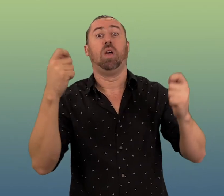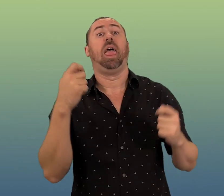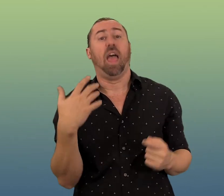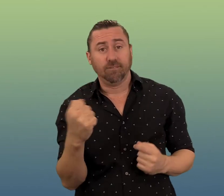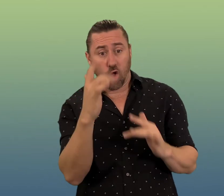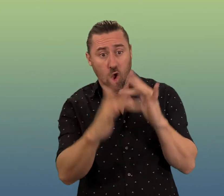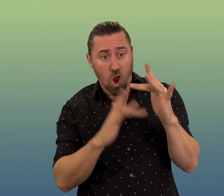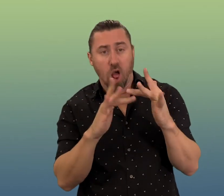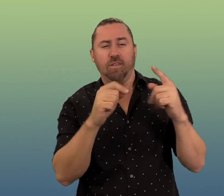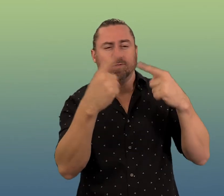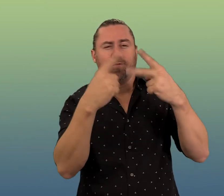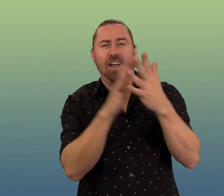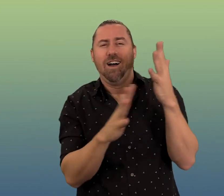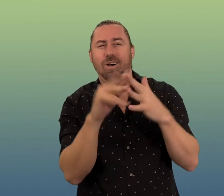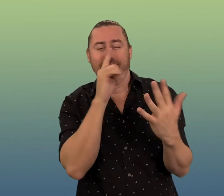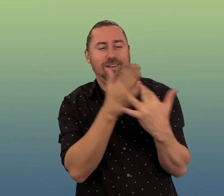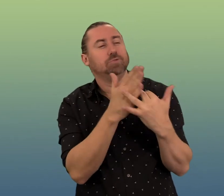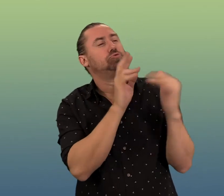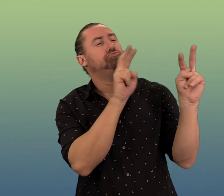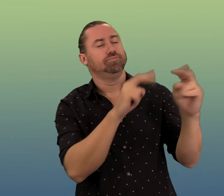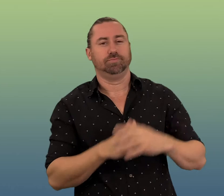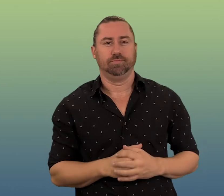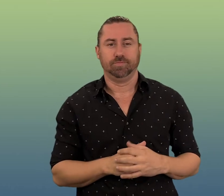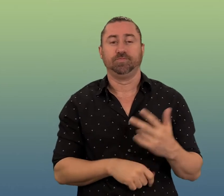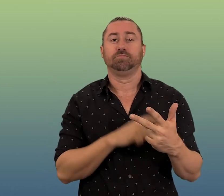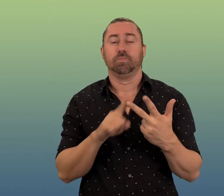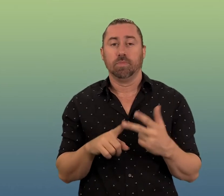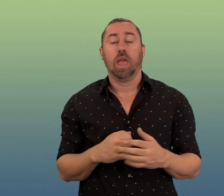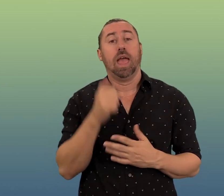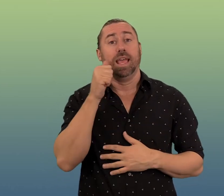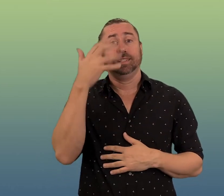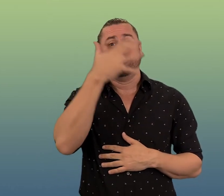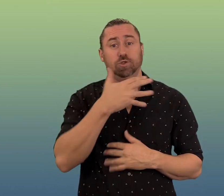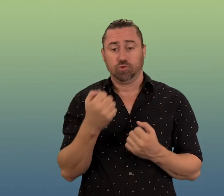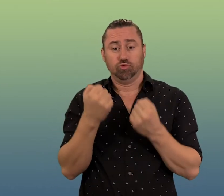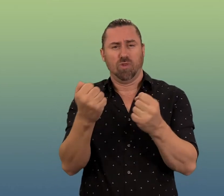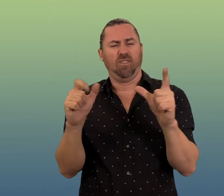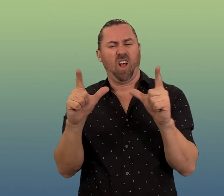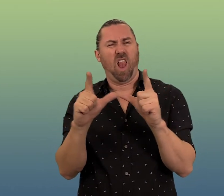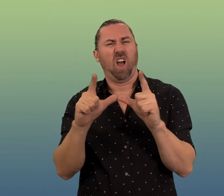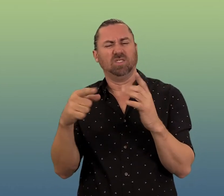with accessible versions online. Indigenous driver licencing program